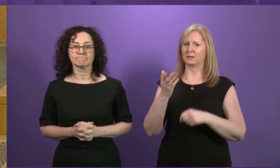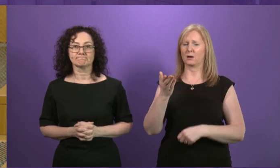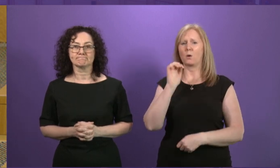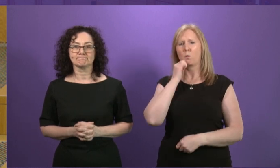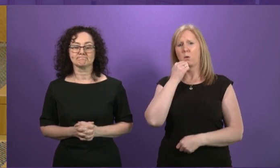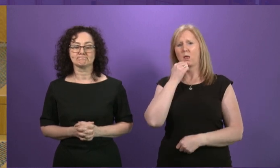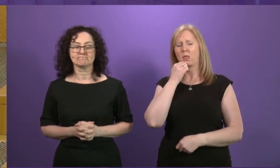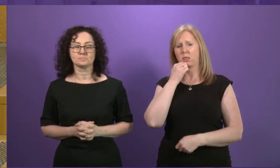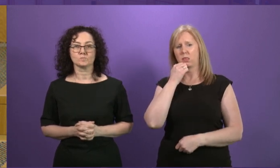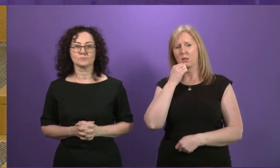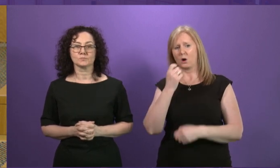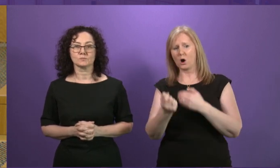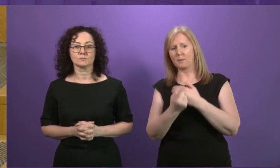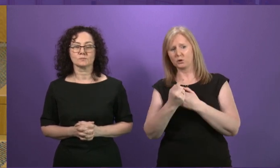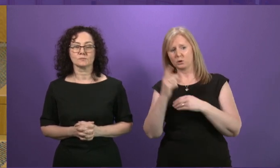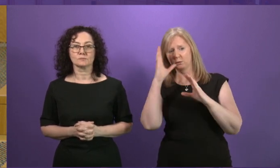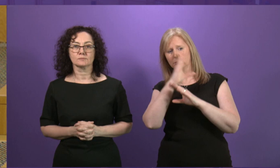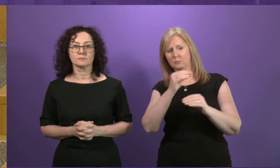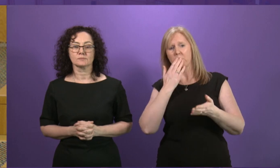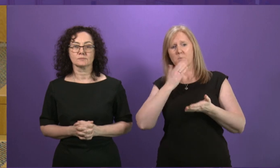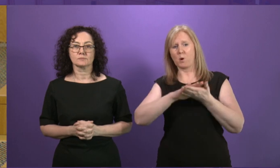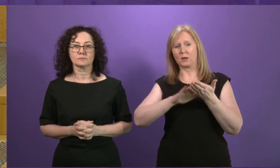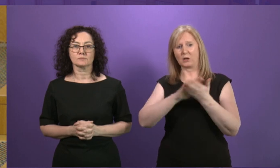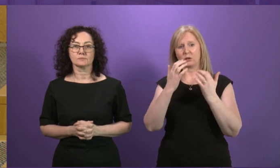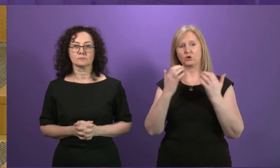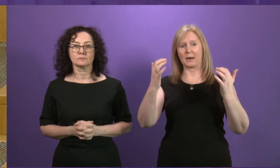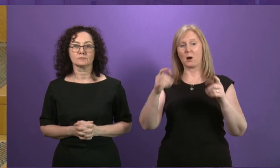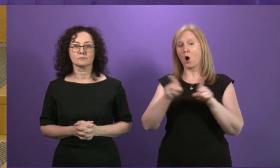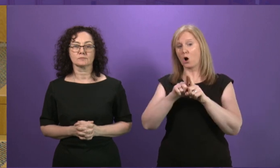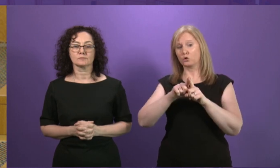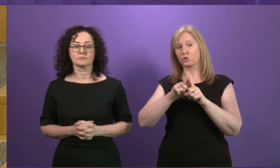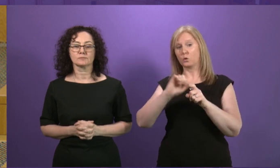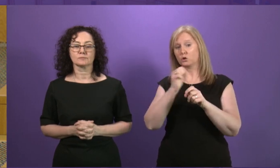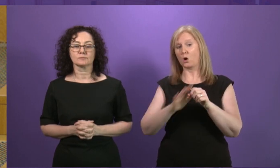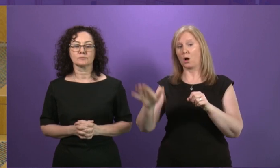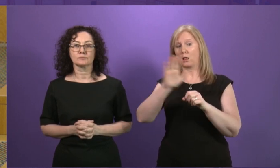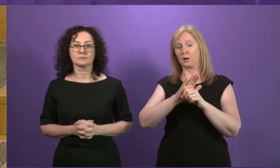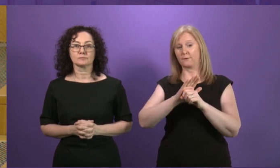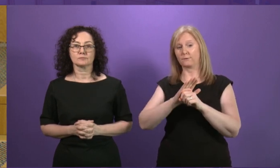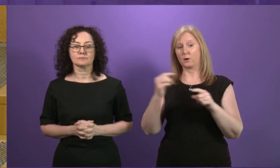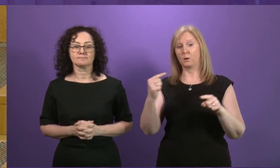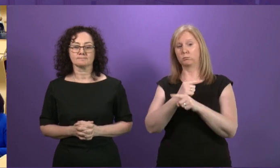opportunity to apologise to the chamber and to the country for misusing statistics in this way?